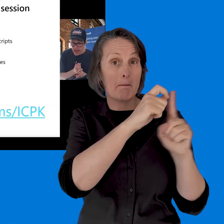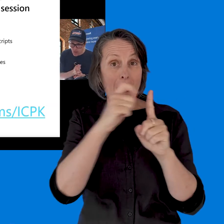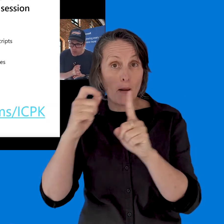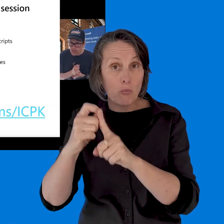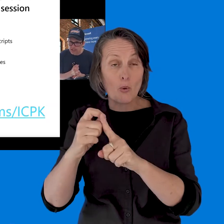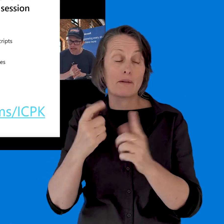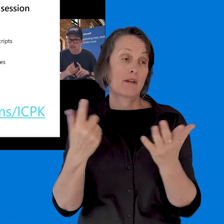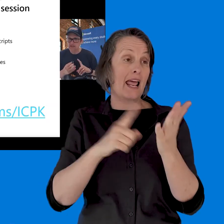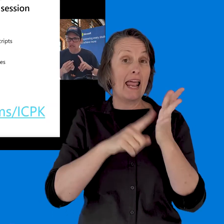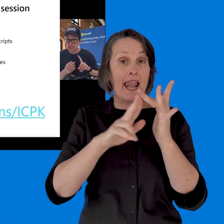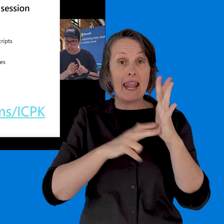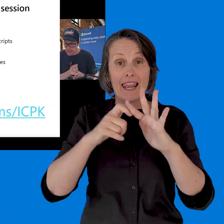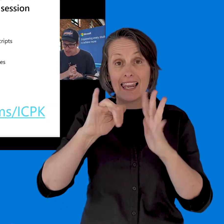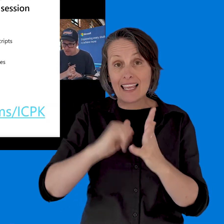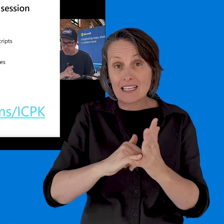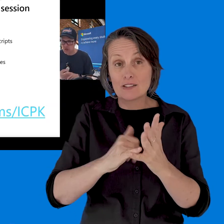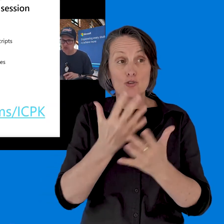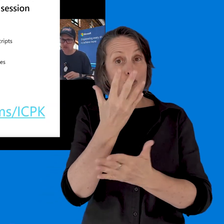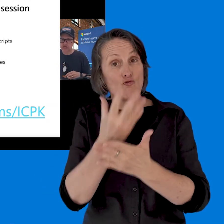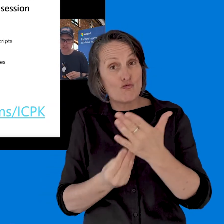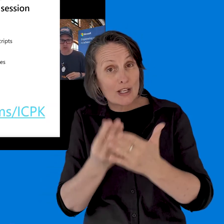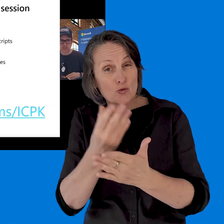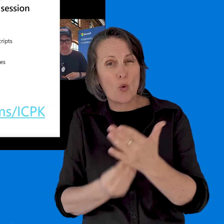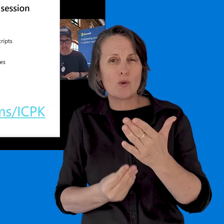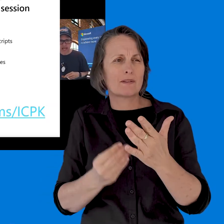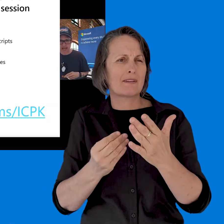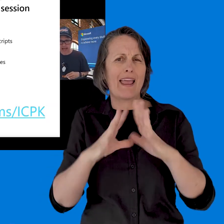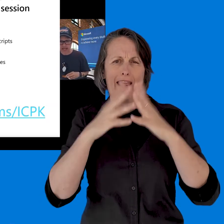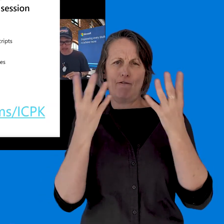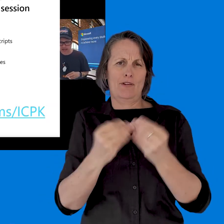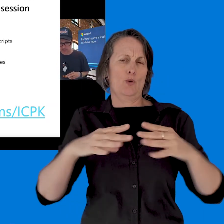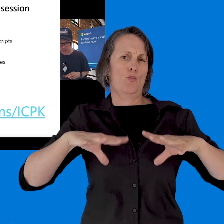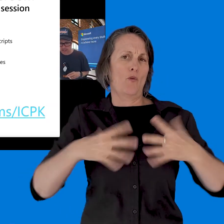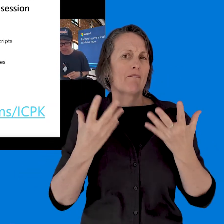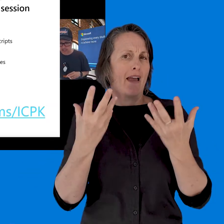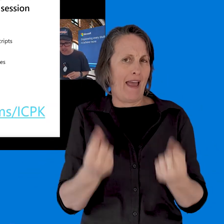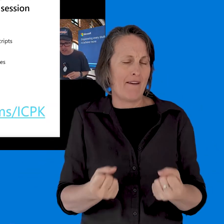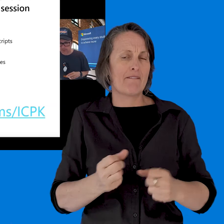PowerPoint decks, links to videos and resources and handouts, et cetera.